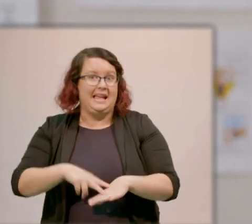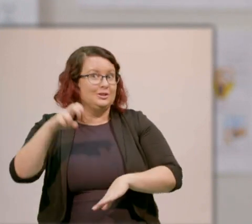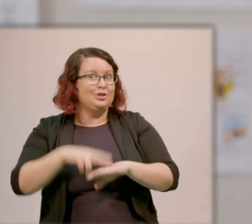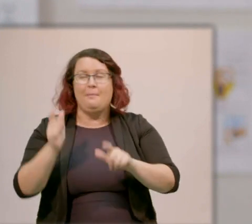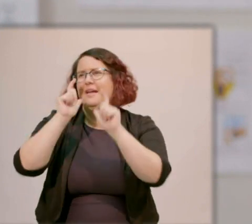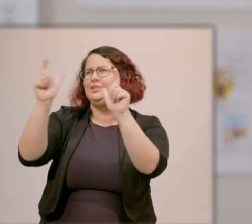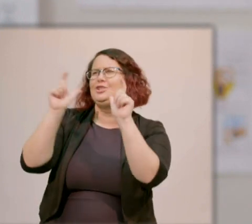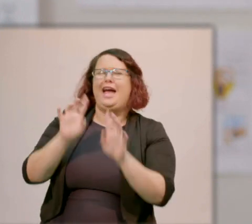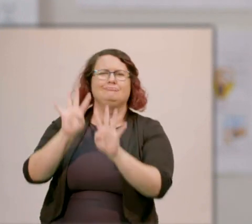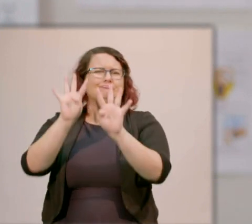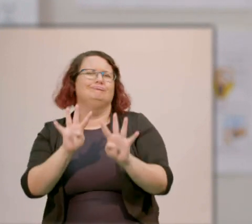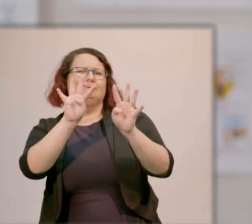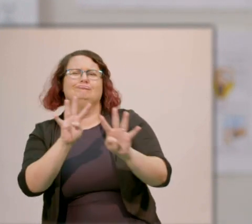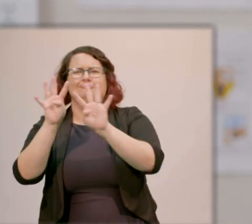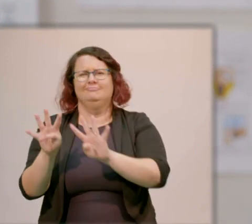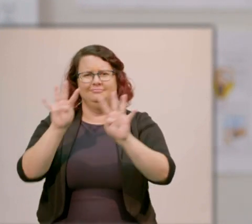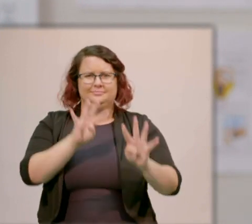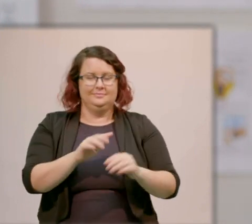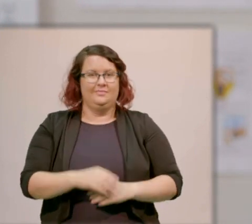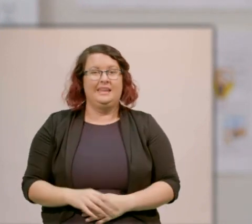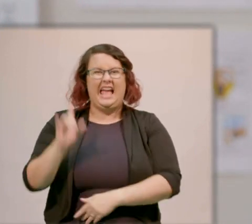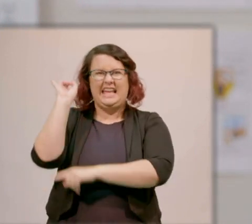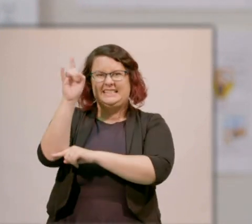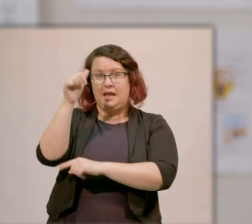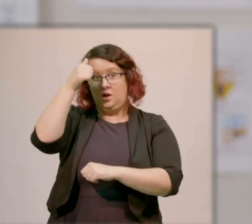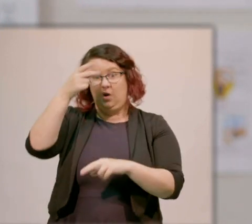Cinders knew this gig would make her an amazing star.